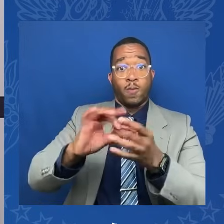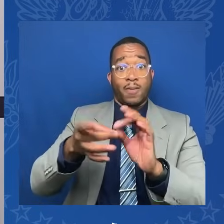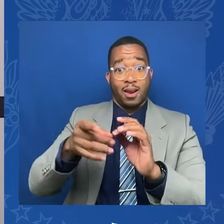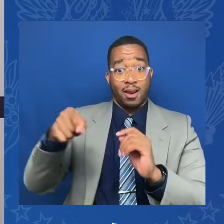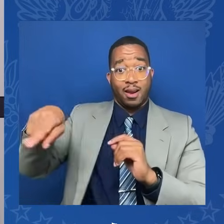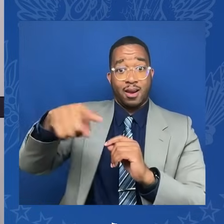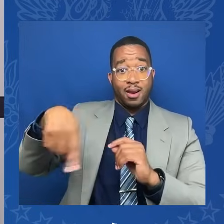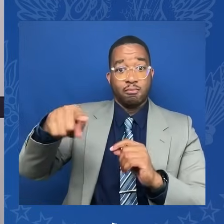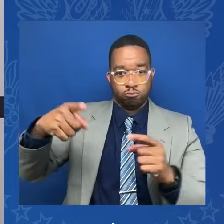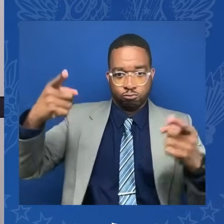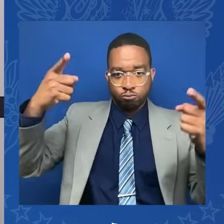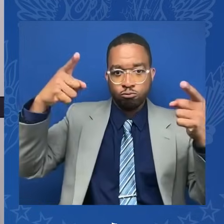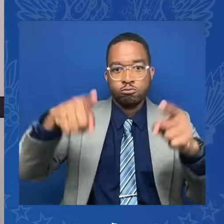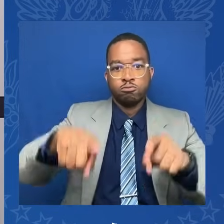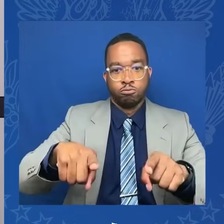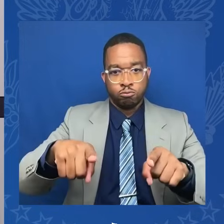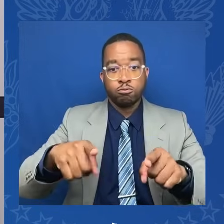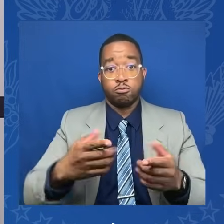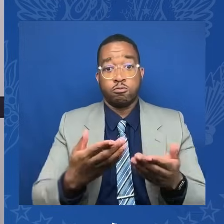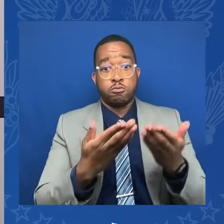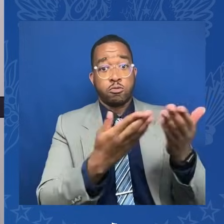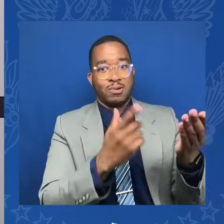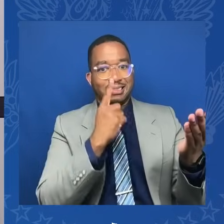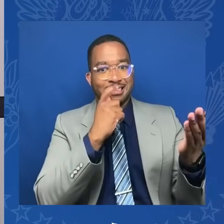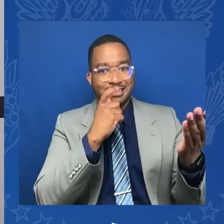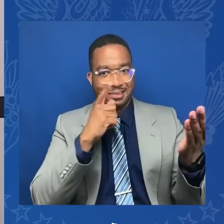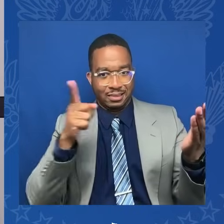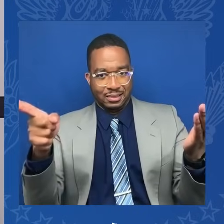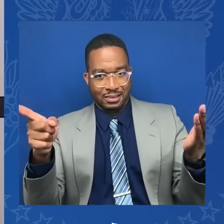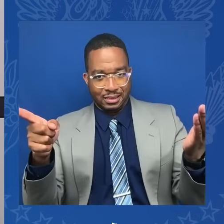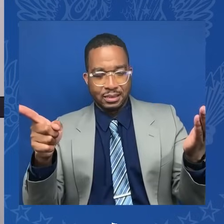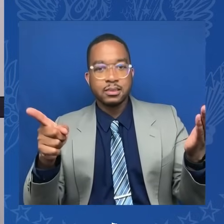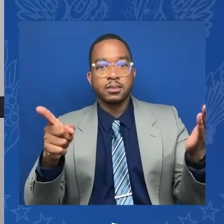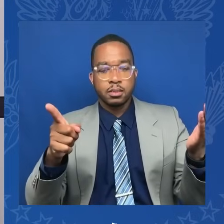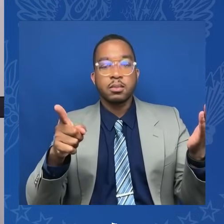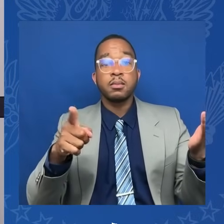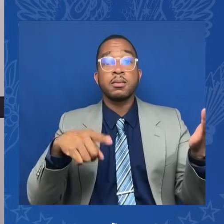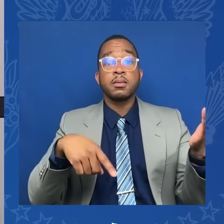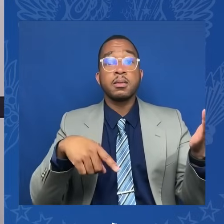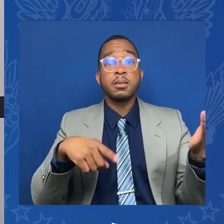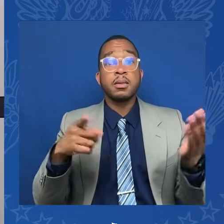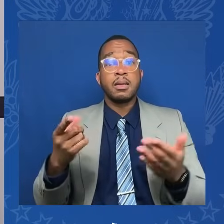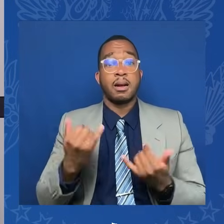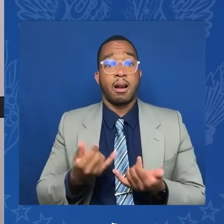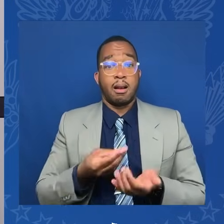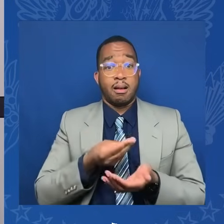we are both concerned about China's unfair trade practices, which bring about overcapacity.